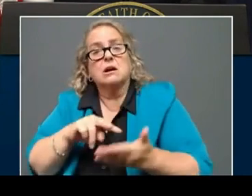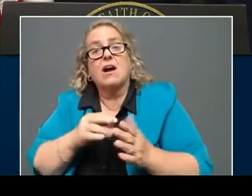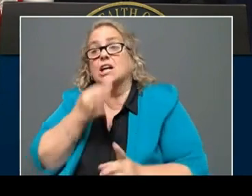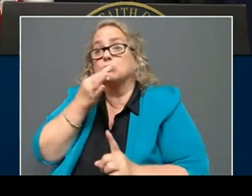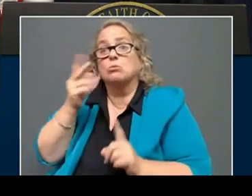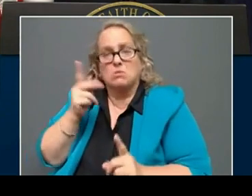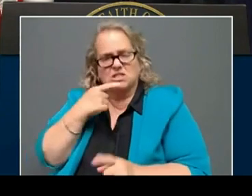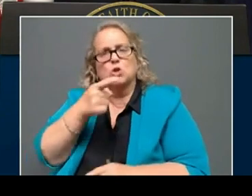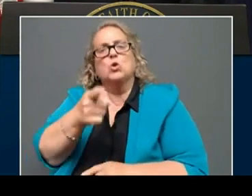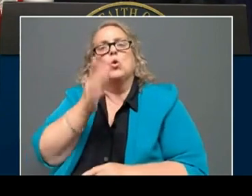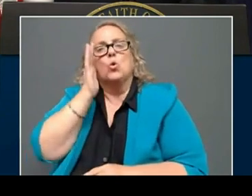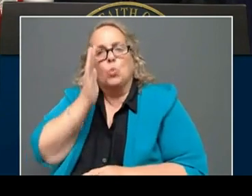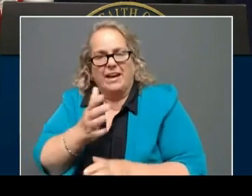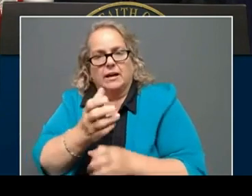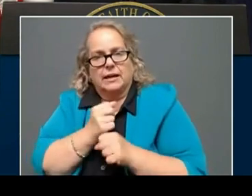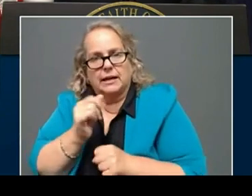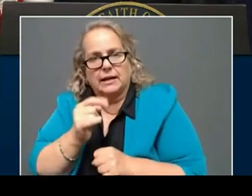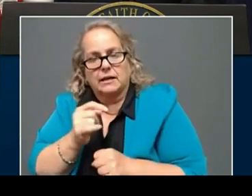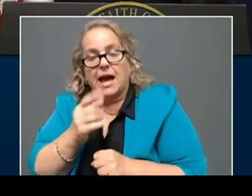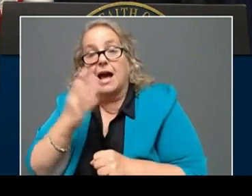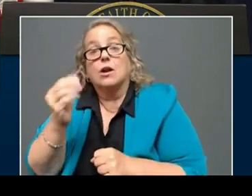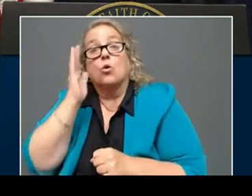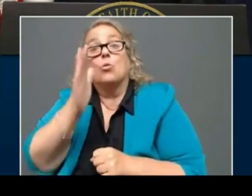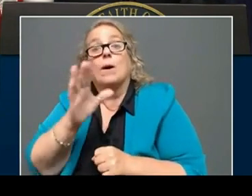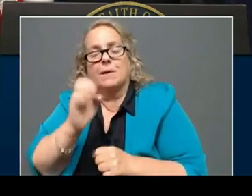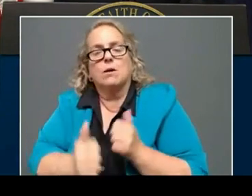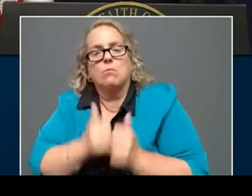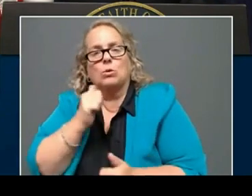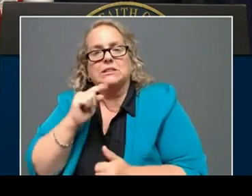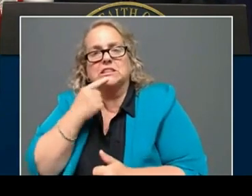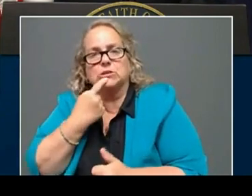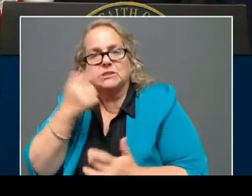life. We know that we're in a mask works. This spreads the same way as all